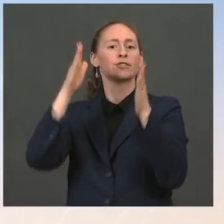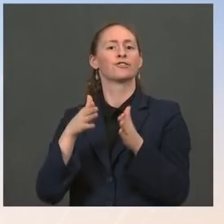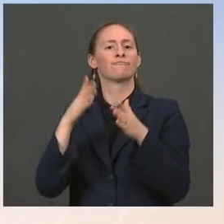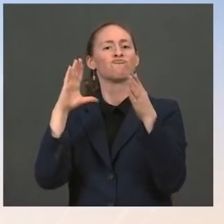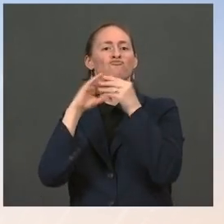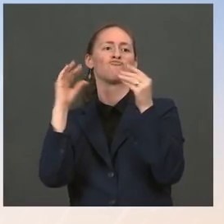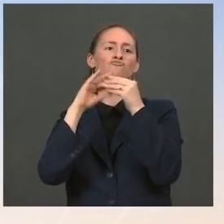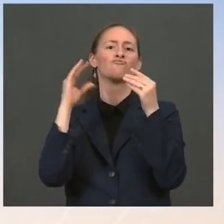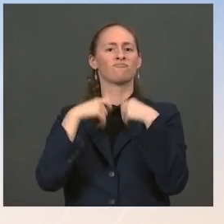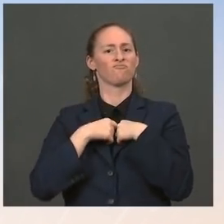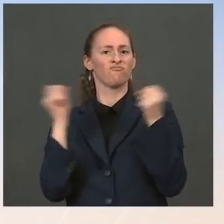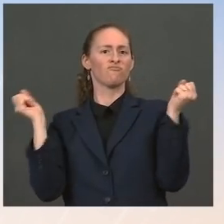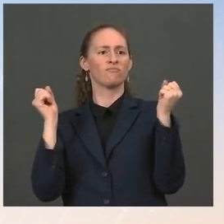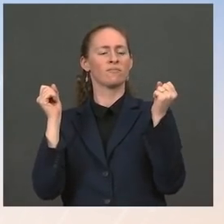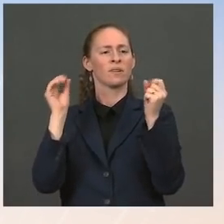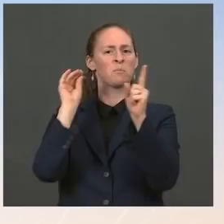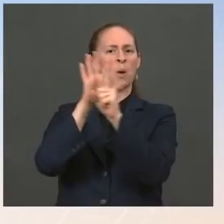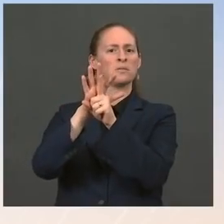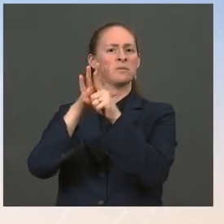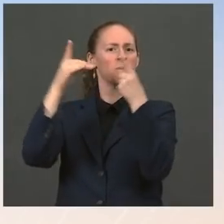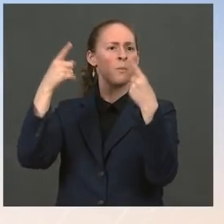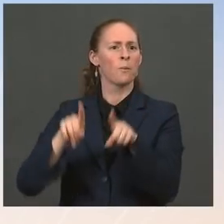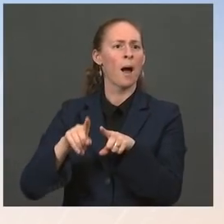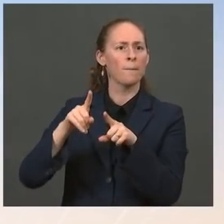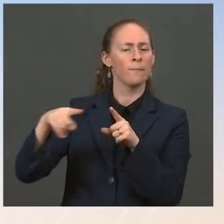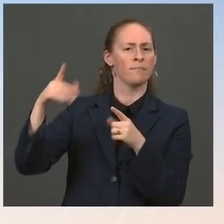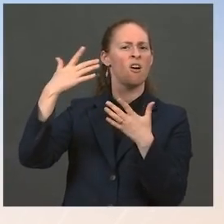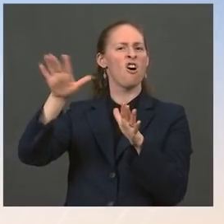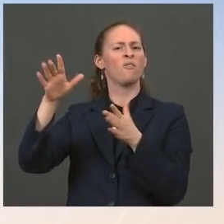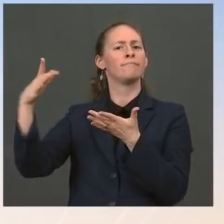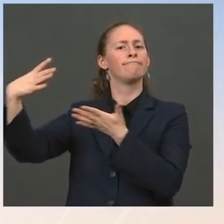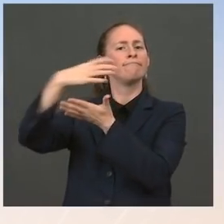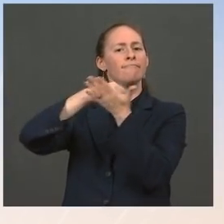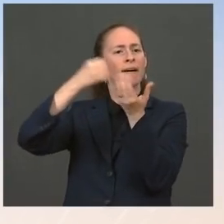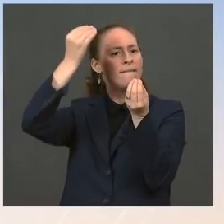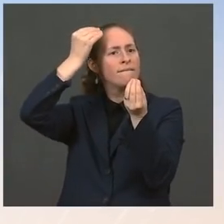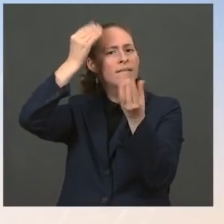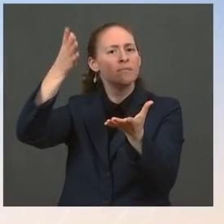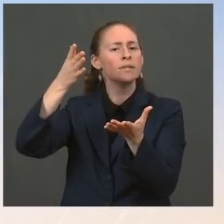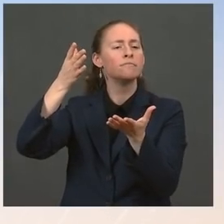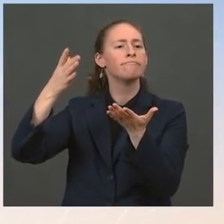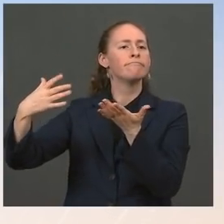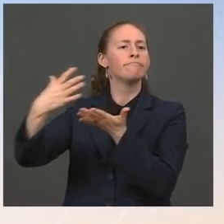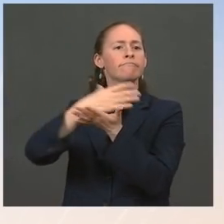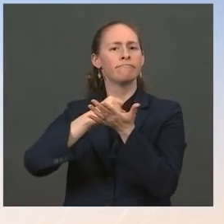and surveillance practice -- practices in his Executive Order on Promoting Competition in the American Economy.